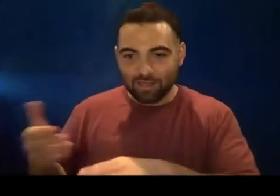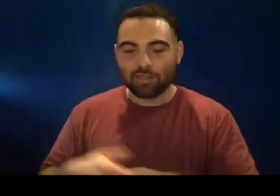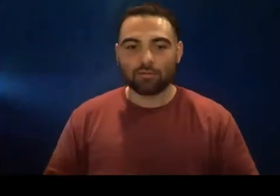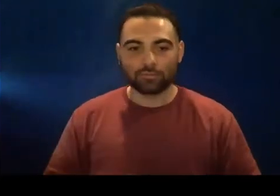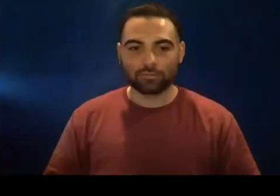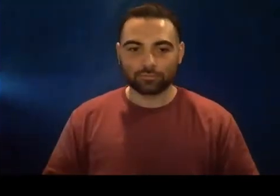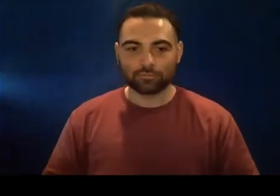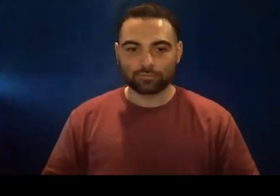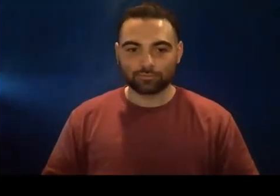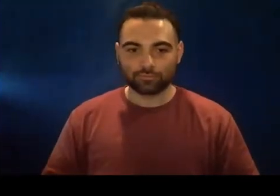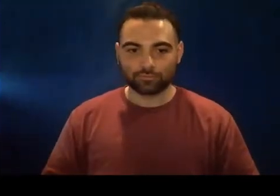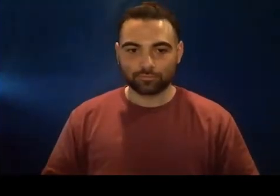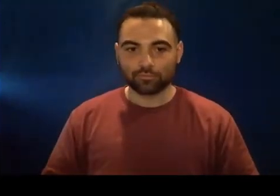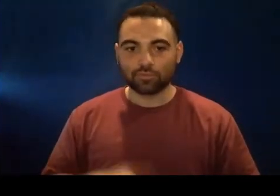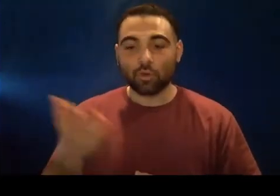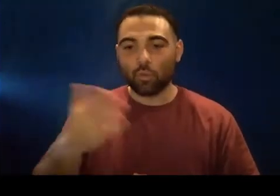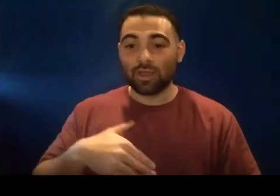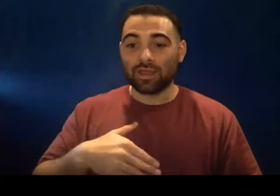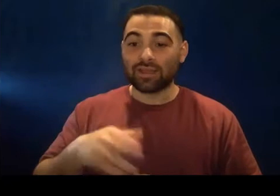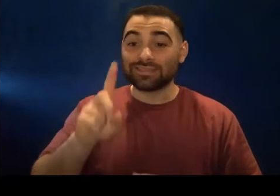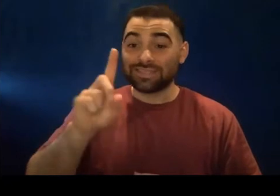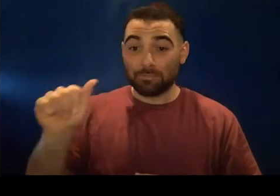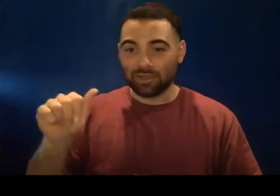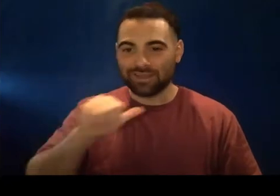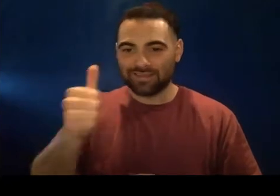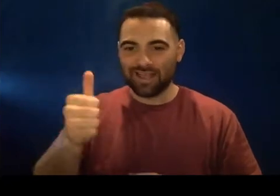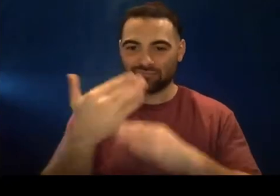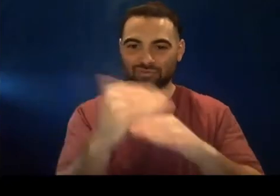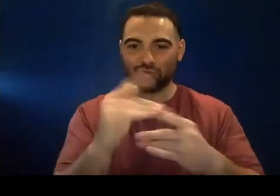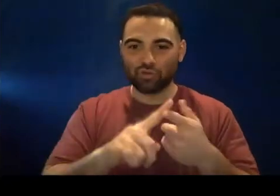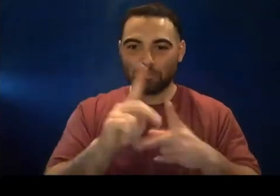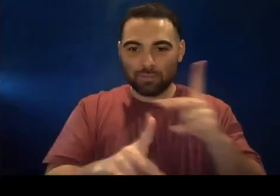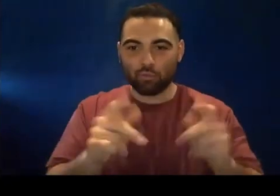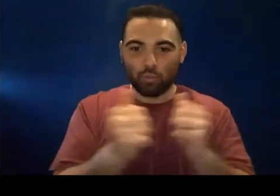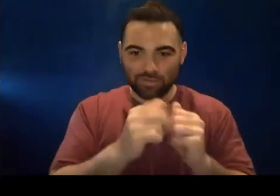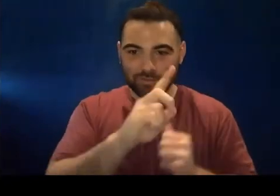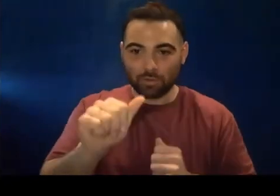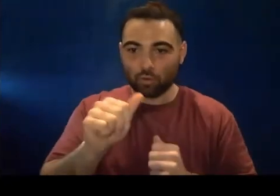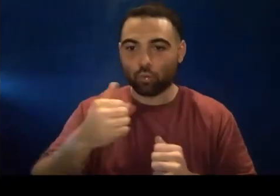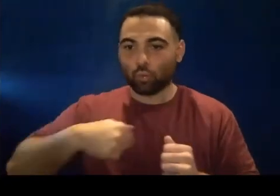disability is not exclusive to people with disabilities and we all have access needs